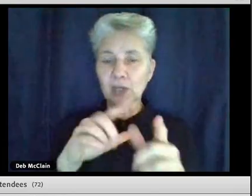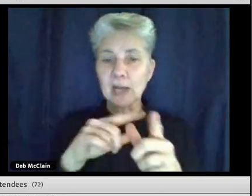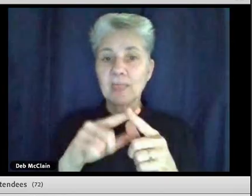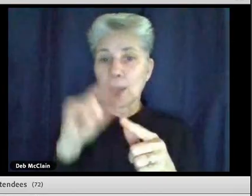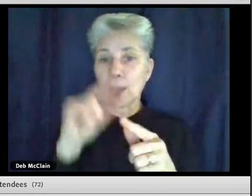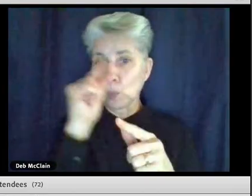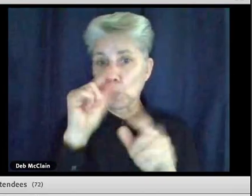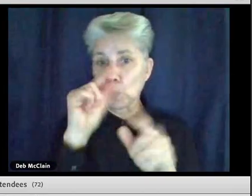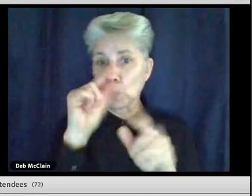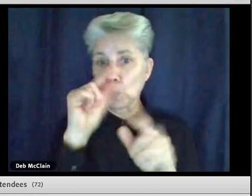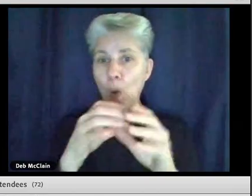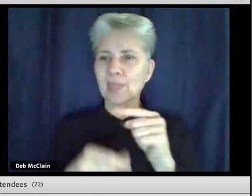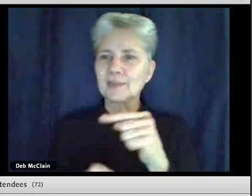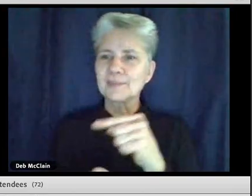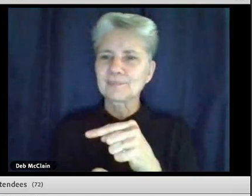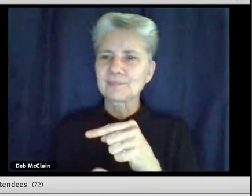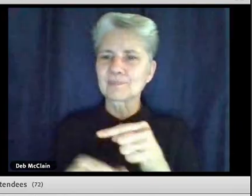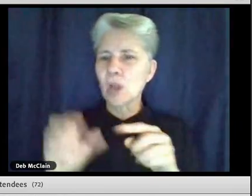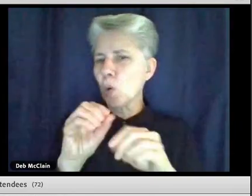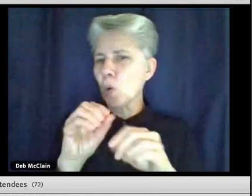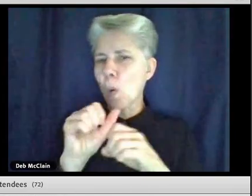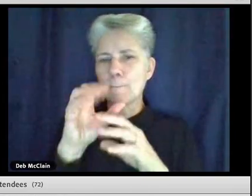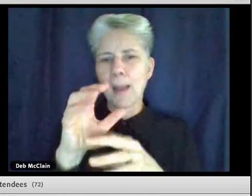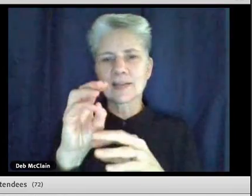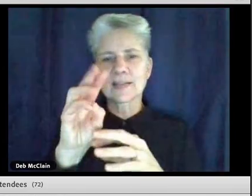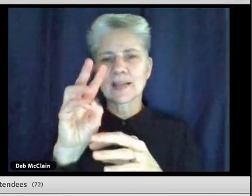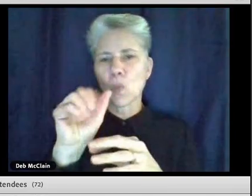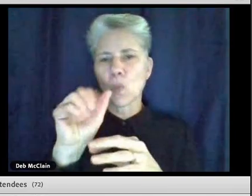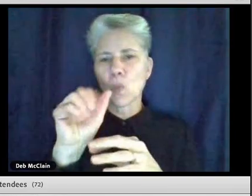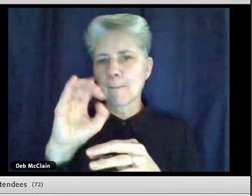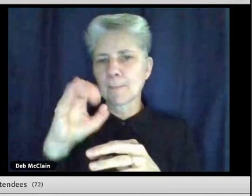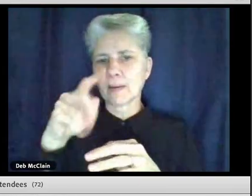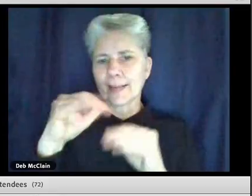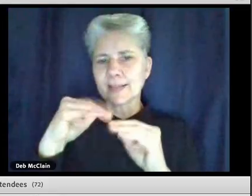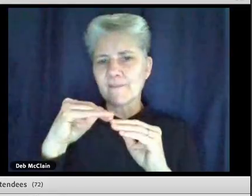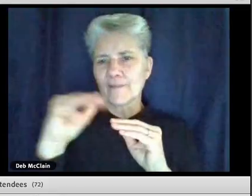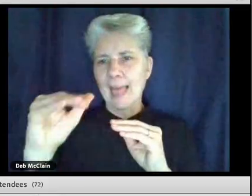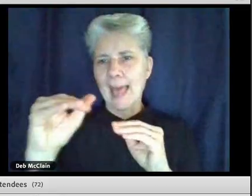history map, and it shows you precipitation, and then Google Earth, this is false.